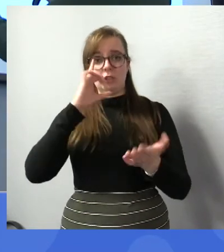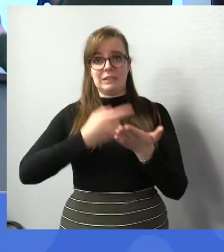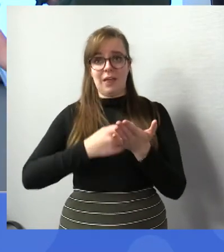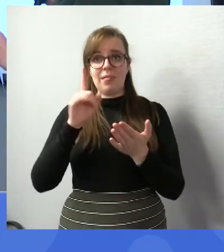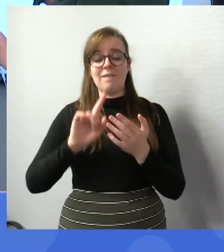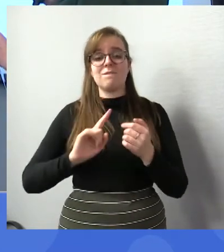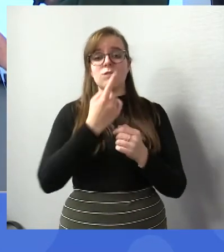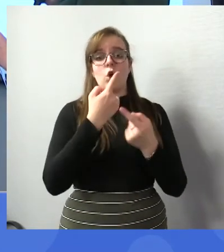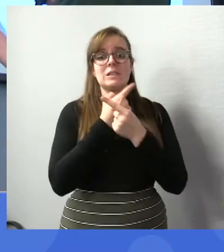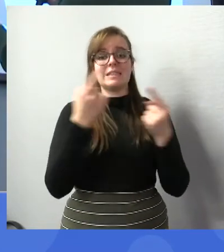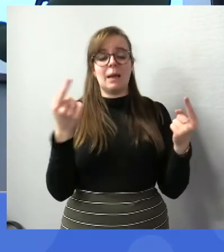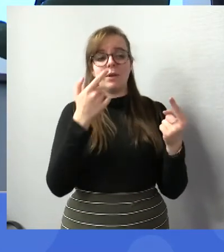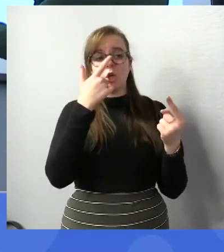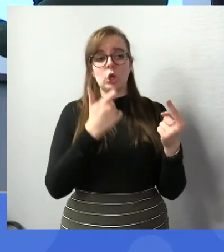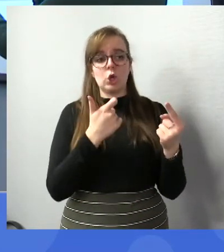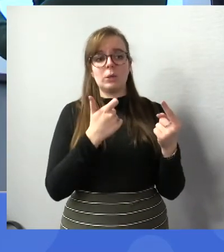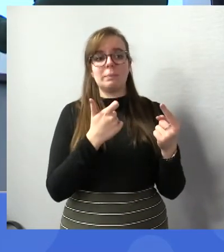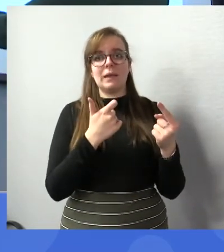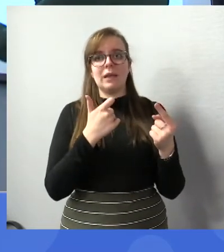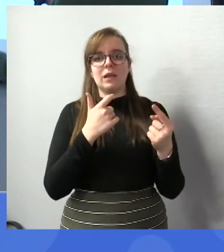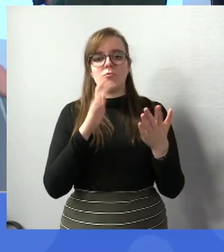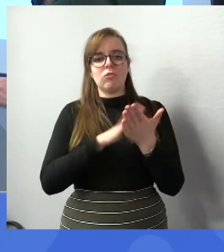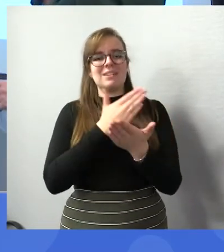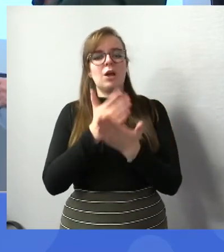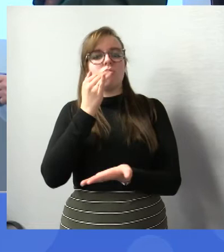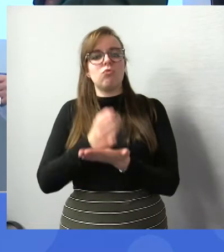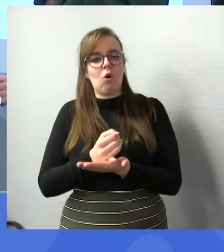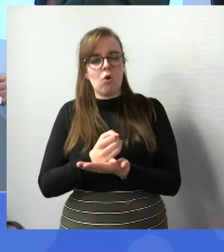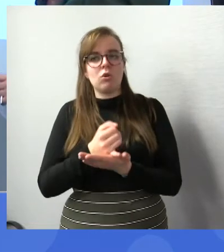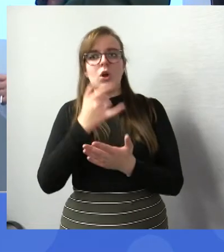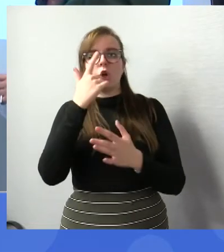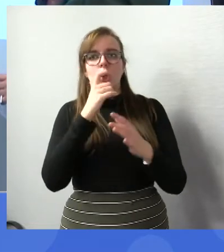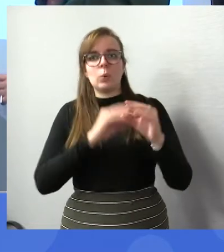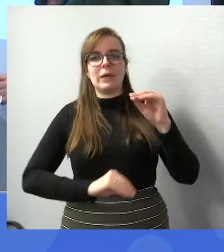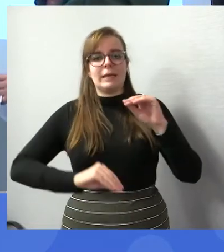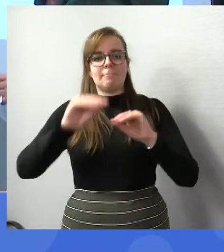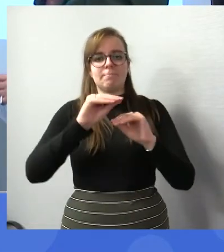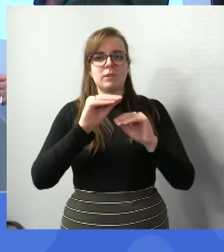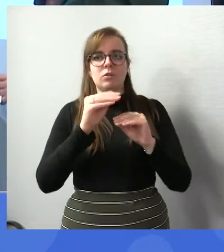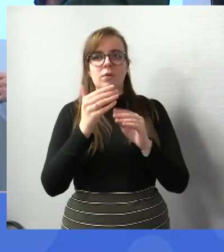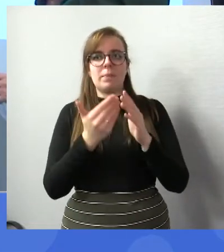be taken out of context and could we replace it with the slightly clarified